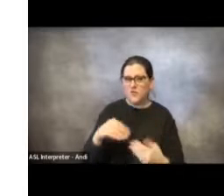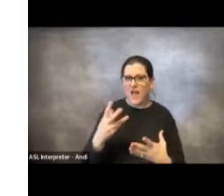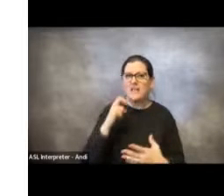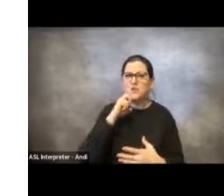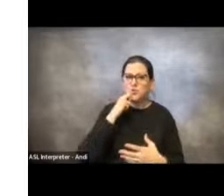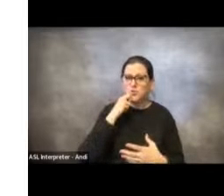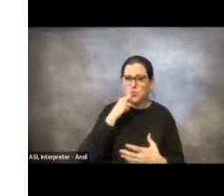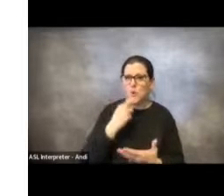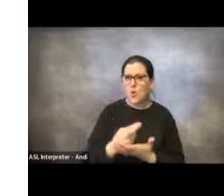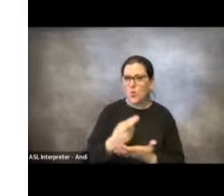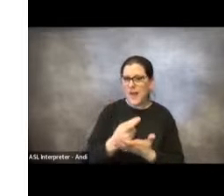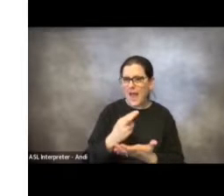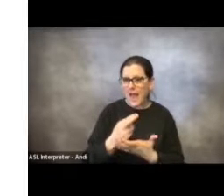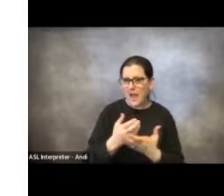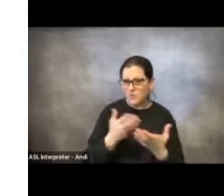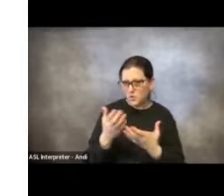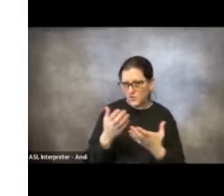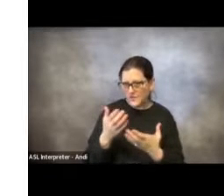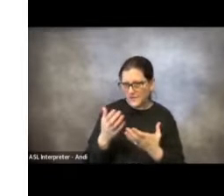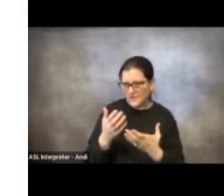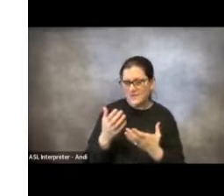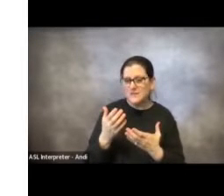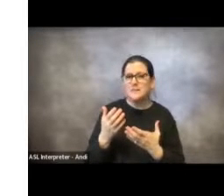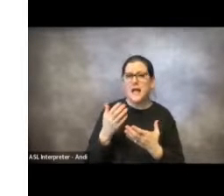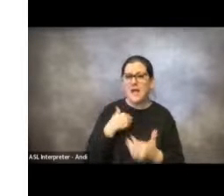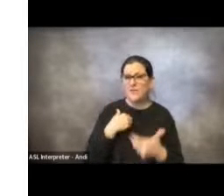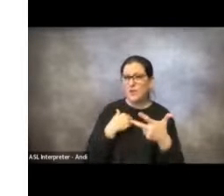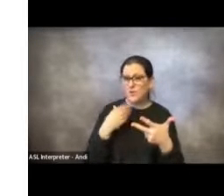rehabilitation services, we have three providers of that fund.